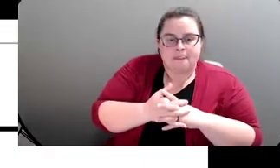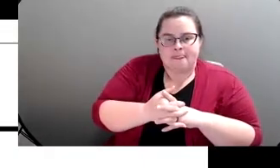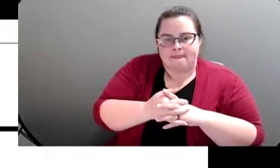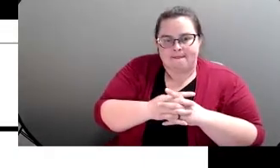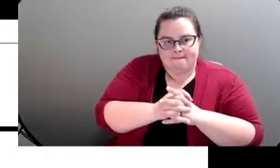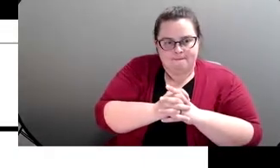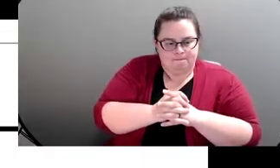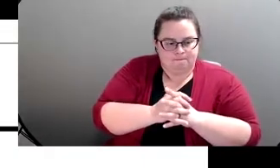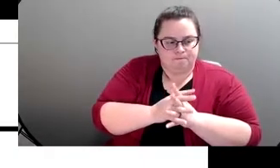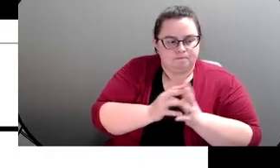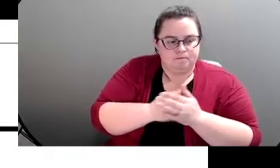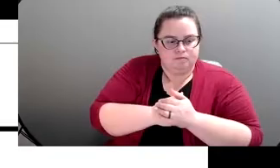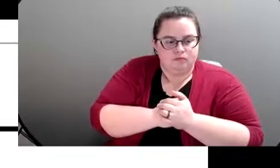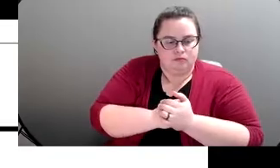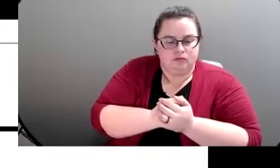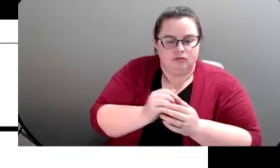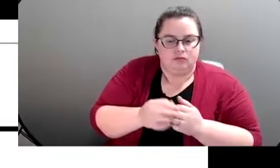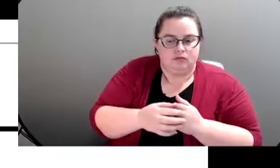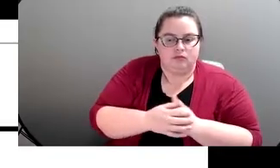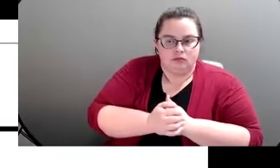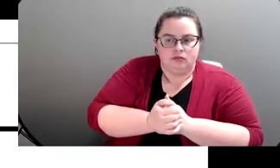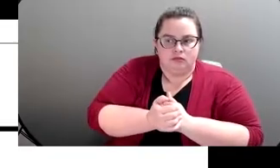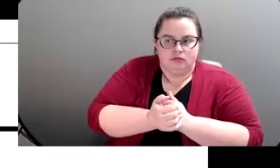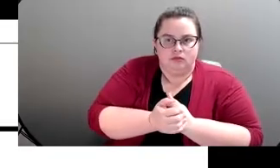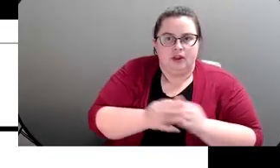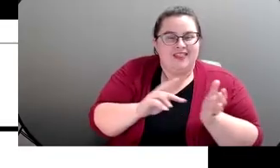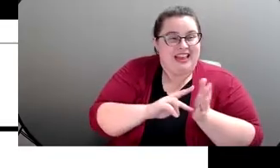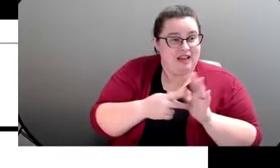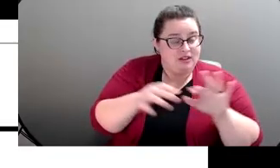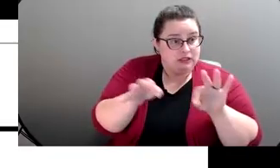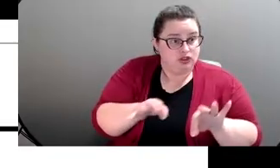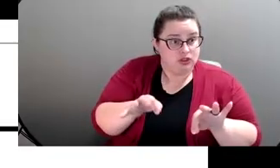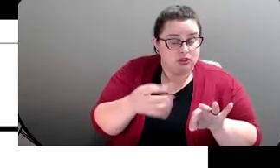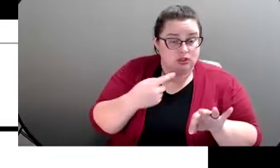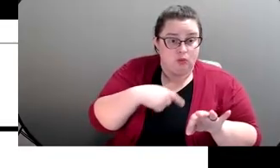the definitions that are defined are still broad enough for us to include,